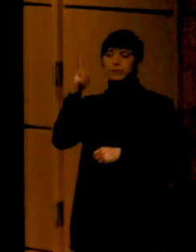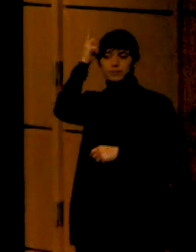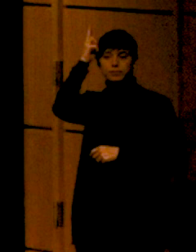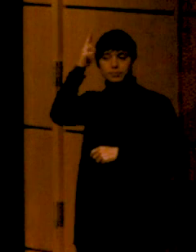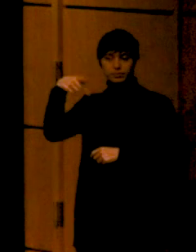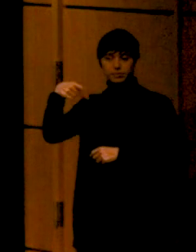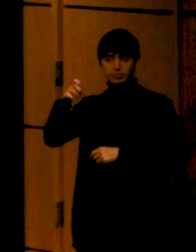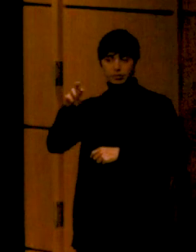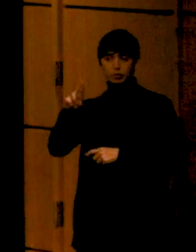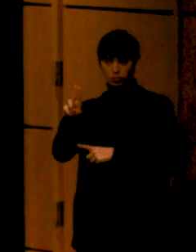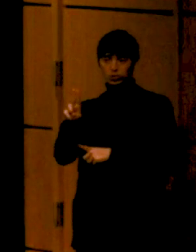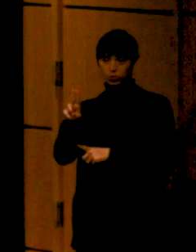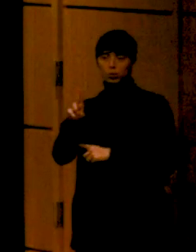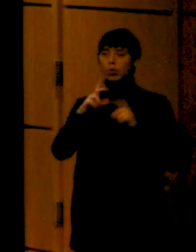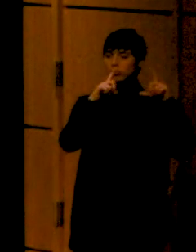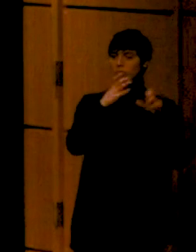St. Helens photos.